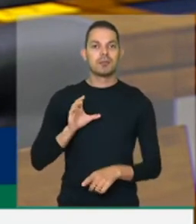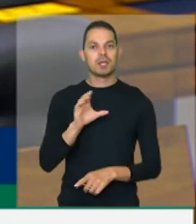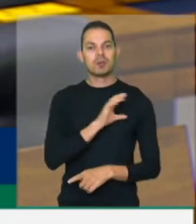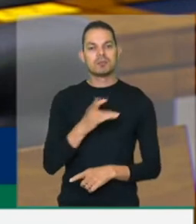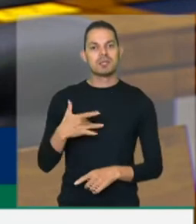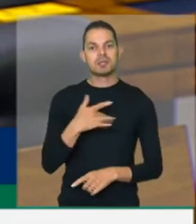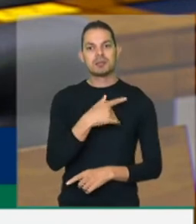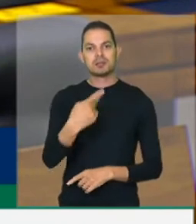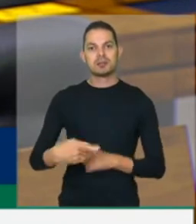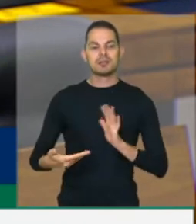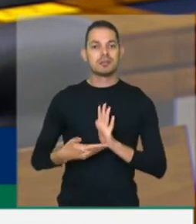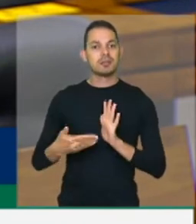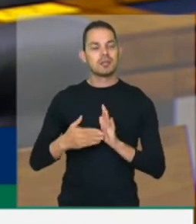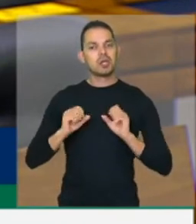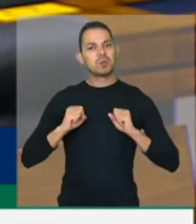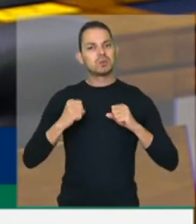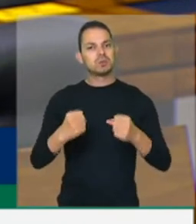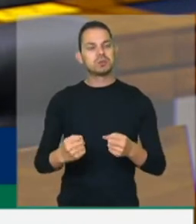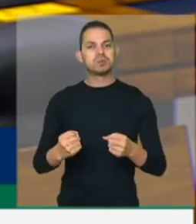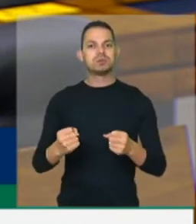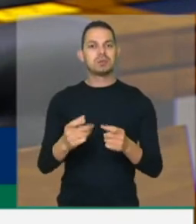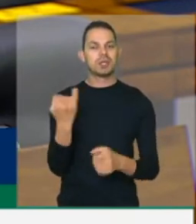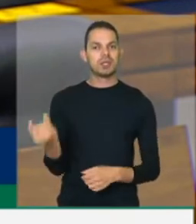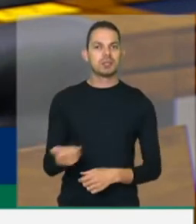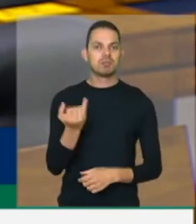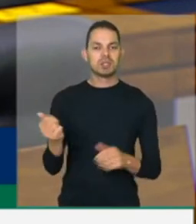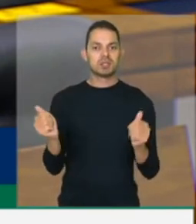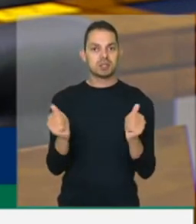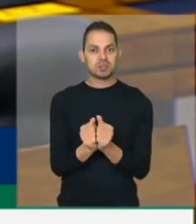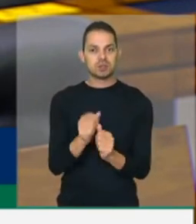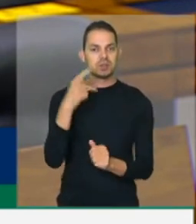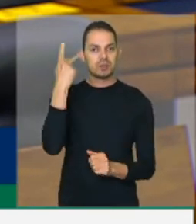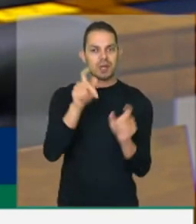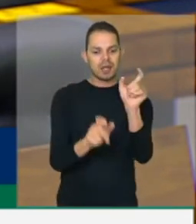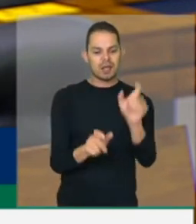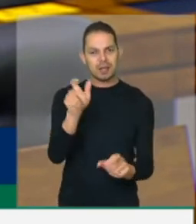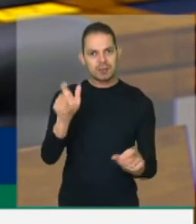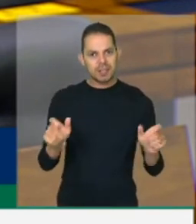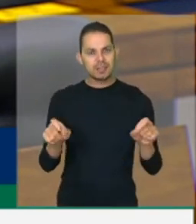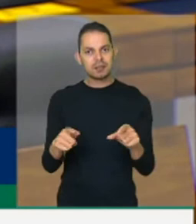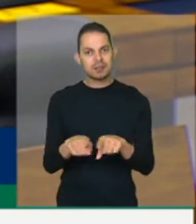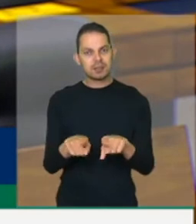SAÚDE DESTA CASA IVY DAMOS ESFORÇOS IMPORTANTES JUNTAMENTE COM DEMAIS PARLAMENTARES COM O CONGRESSO NACIONAL PRA APROVAR MEDIDAS